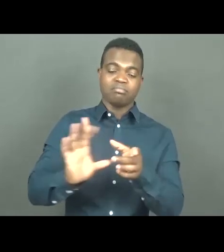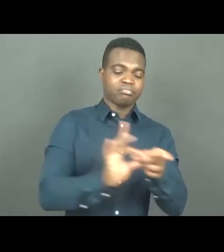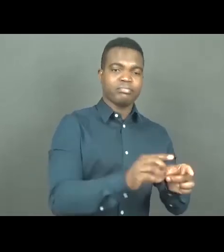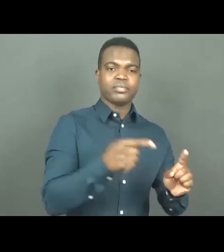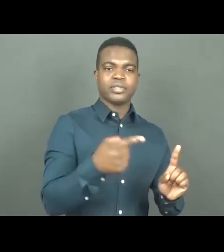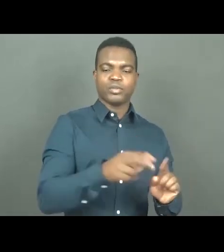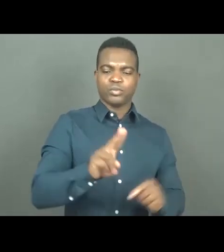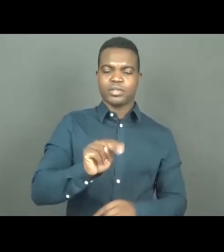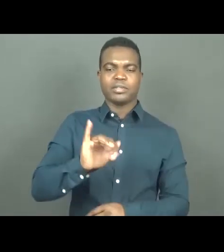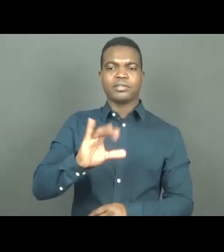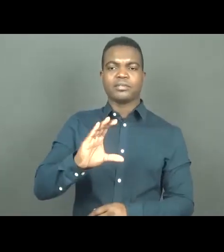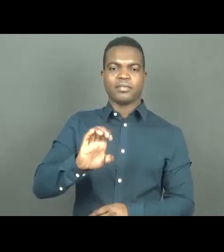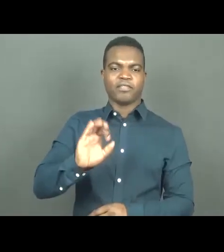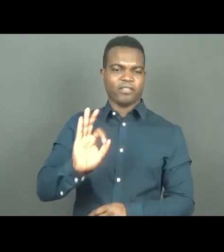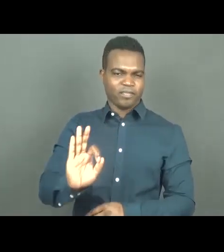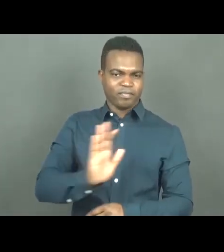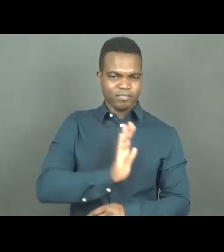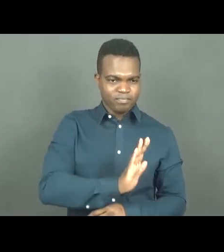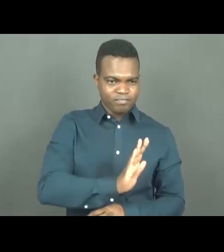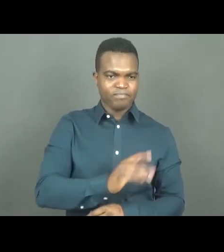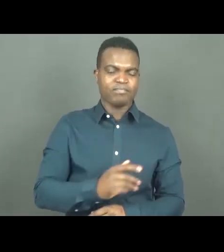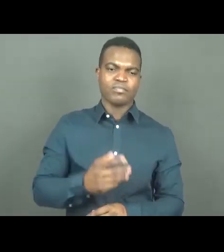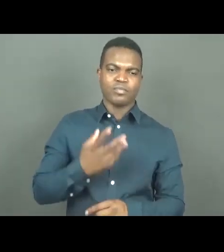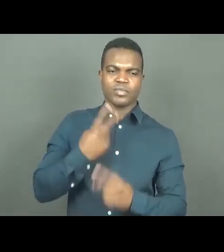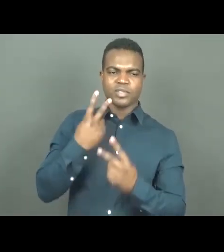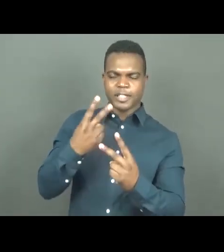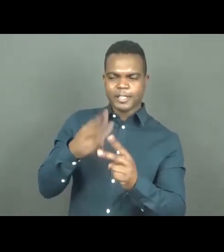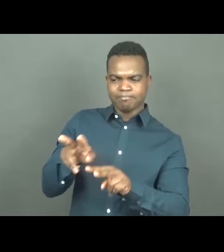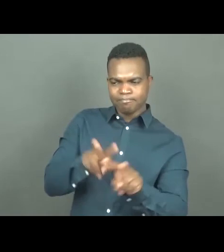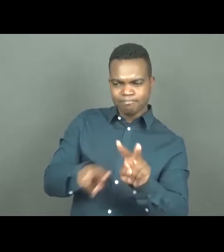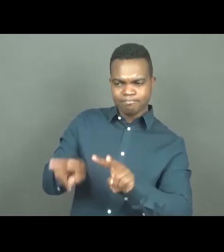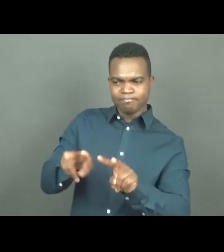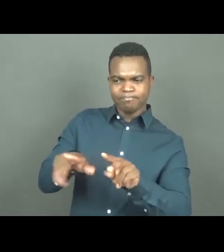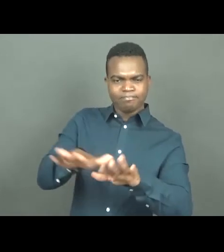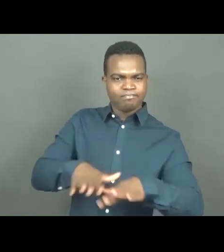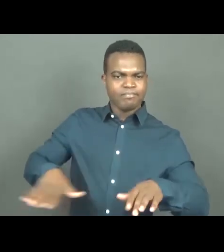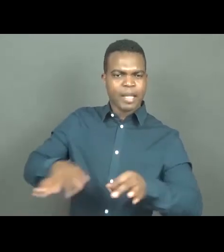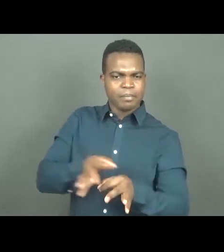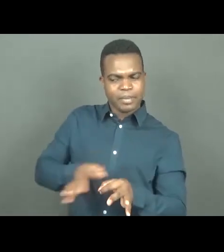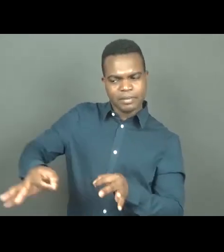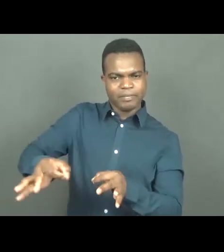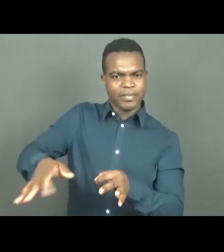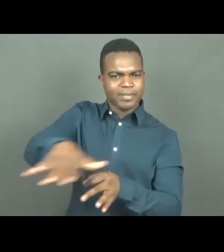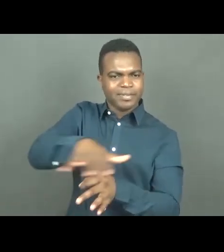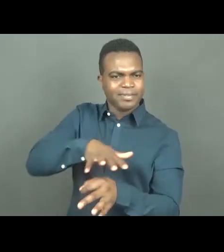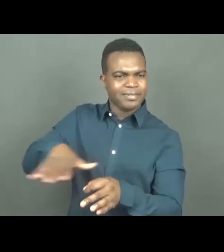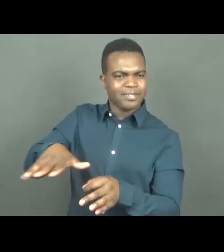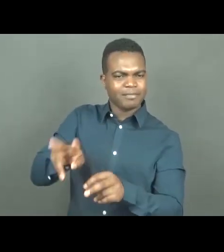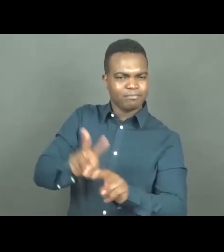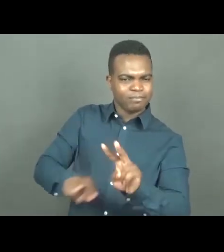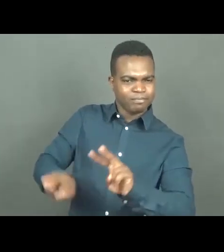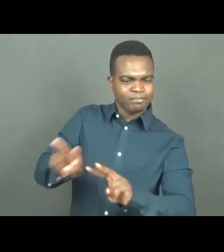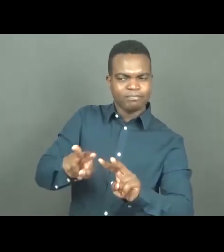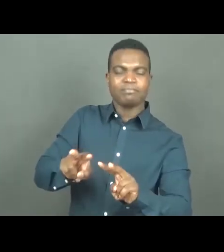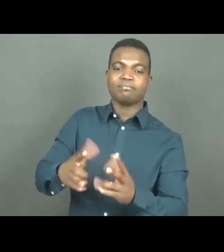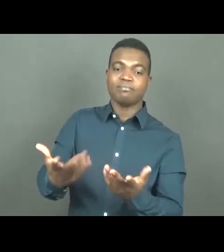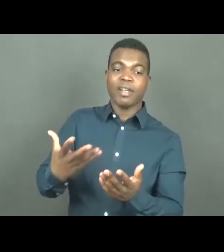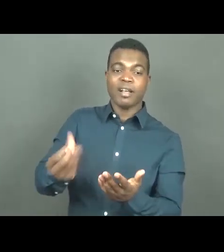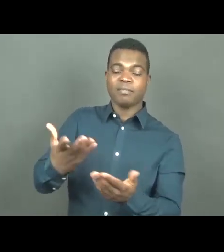the Secretariat of the Pacific Community. So, we forged partnership with these two organisations to